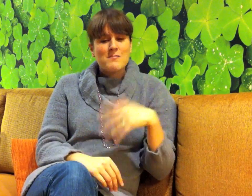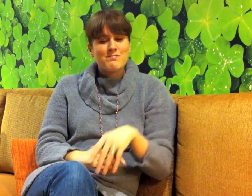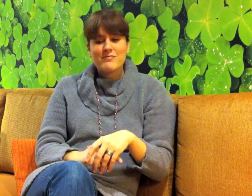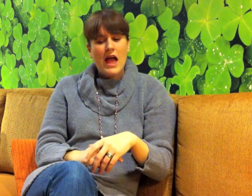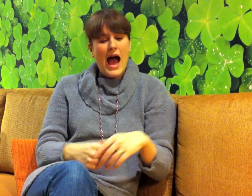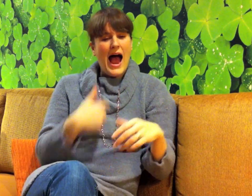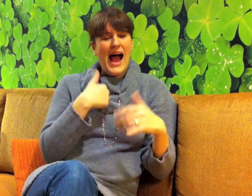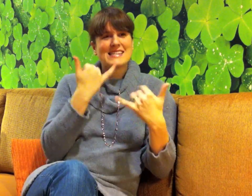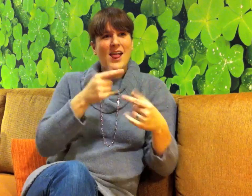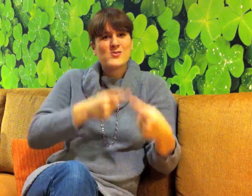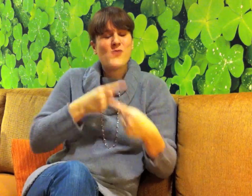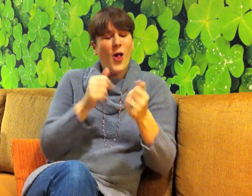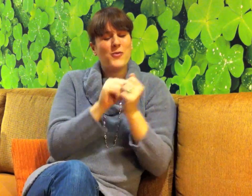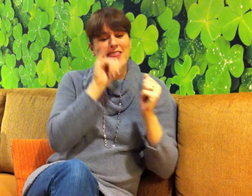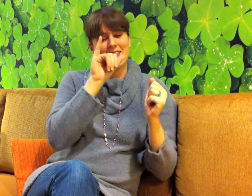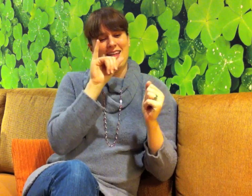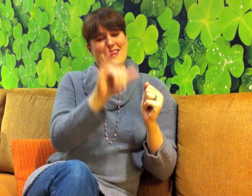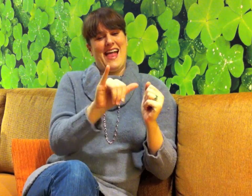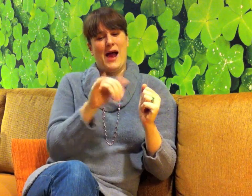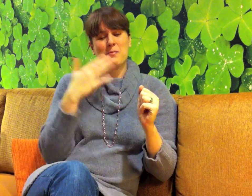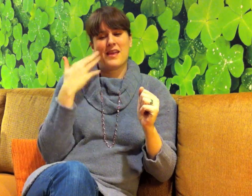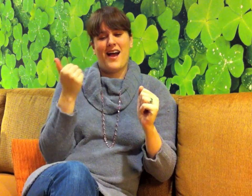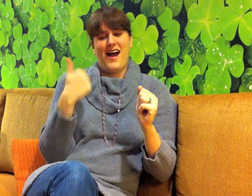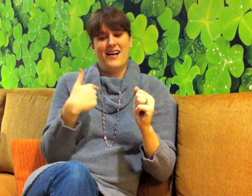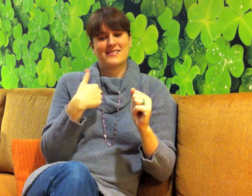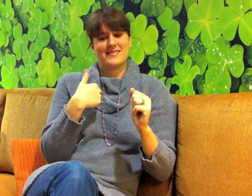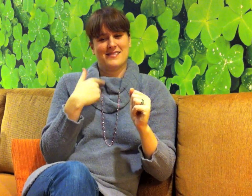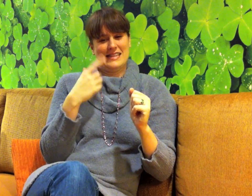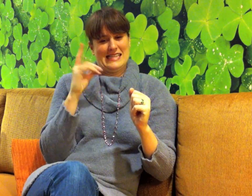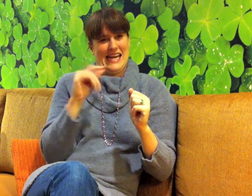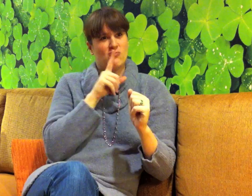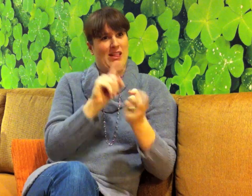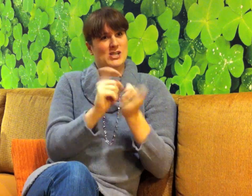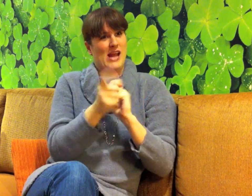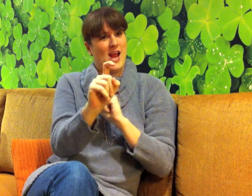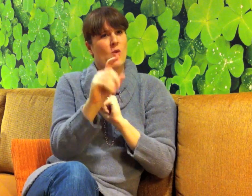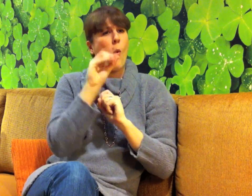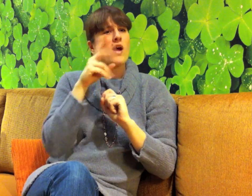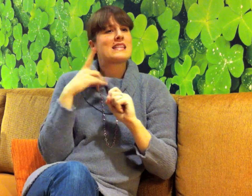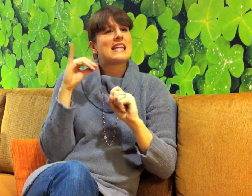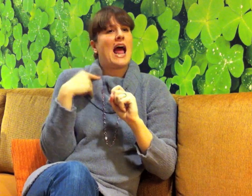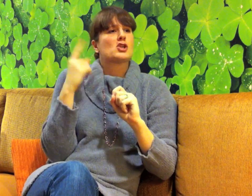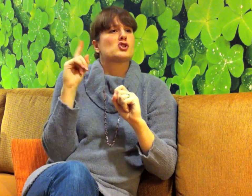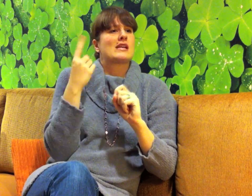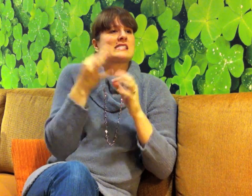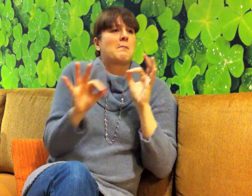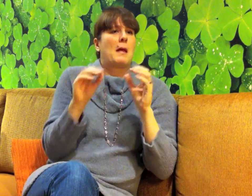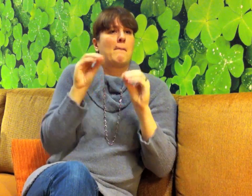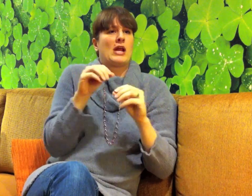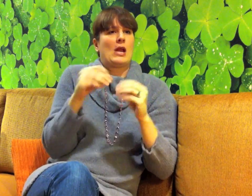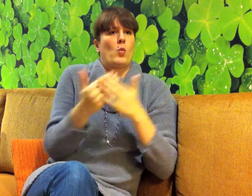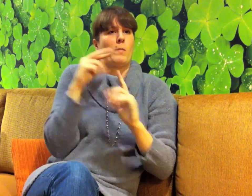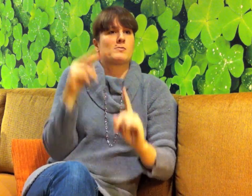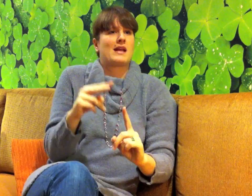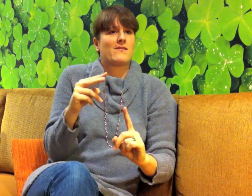I still struggle with that because did it really changed? Or did I just simply put in a new perspective?